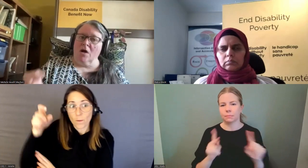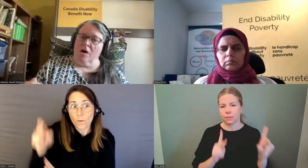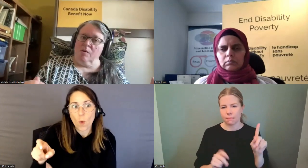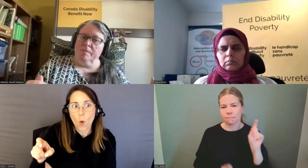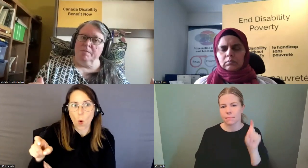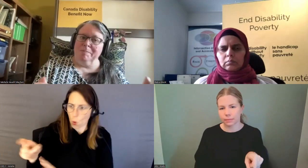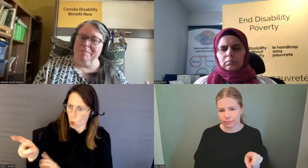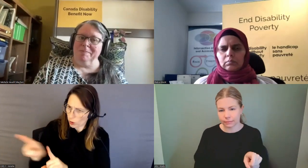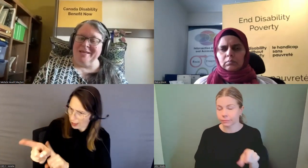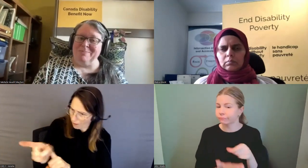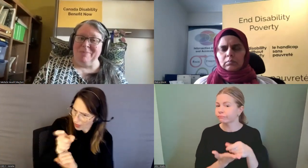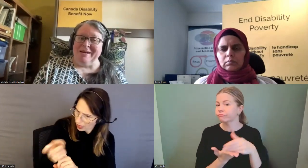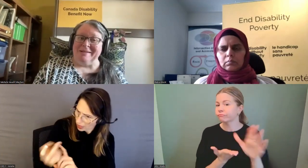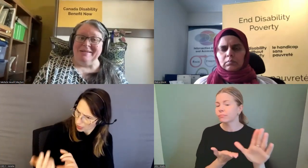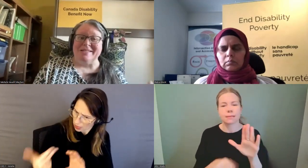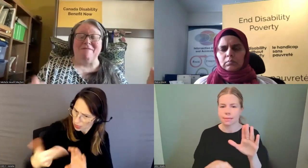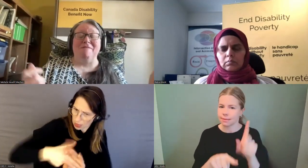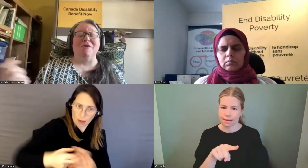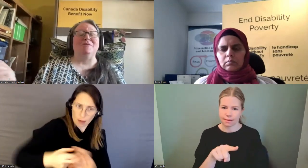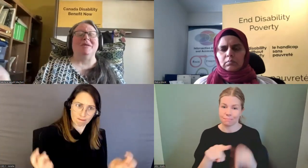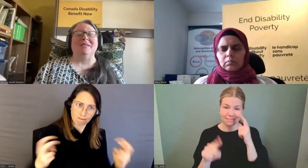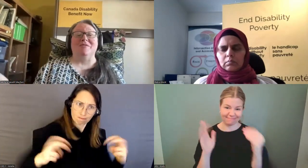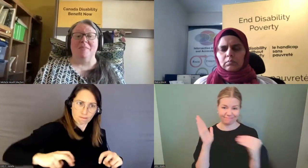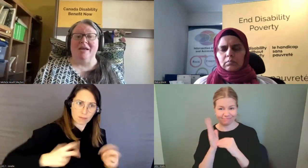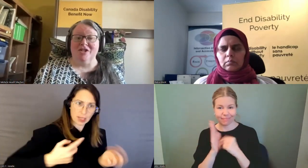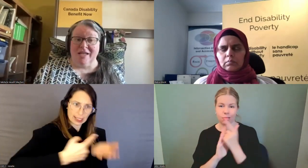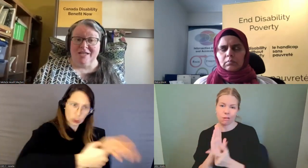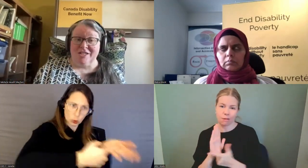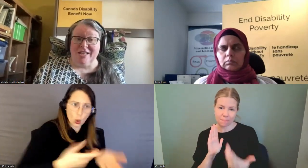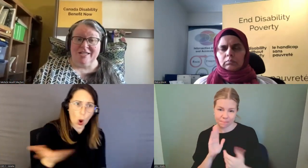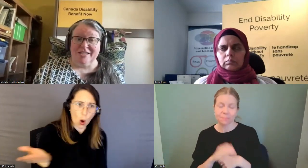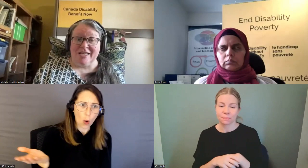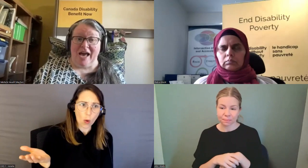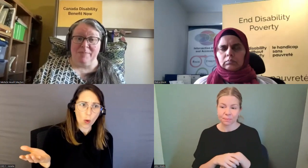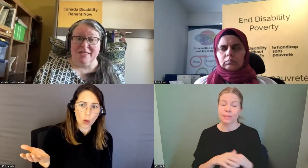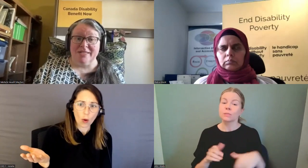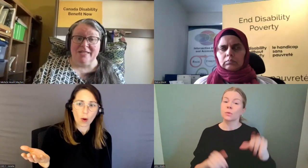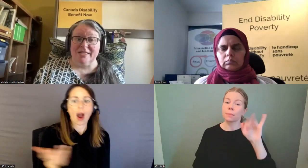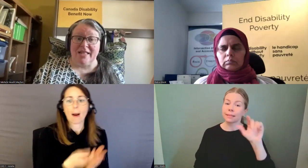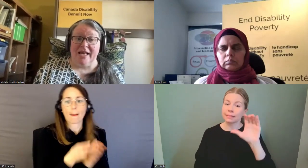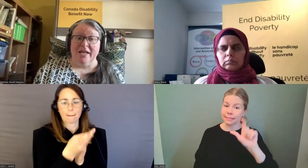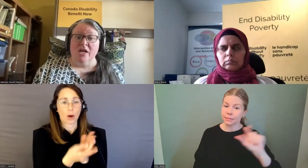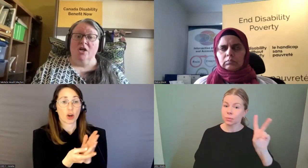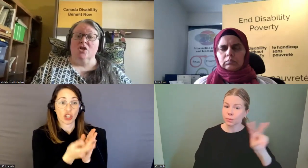SO THIS BILL IS THE FIRST PIECE OF MAJOR LEGISLATION TO HAPPEN SINCE THEN.